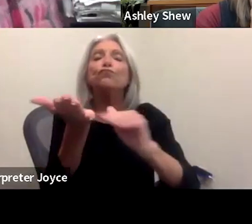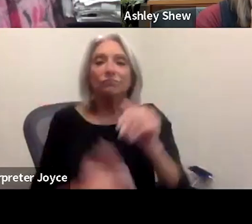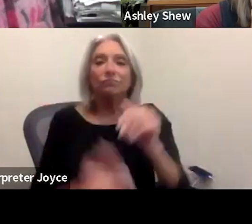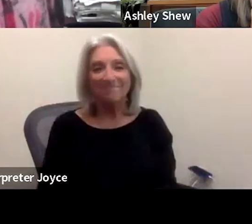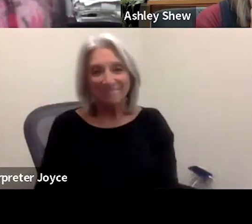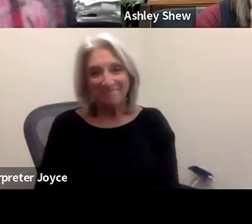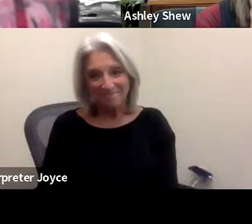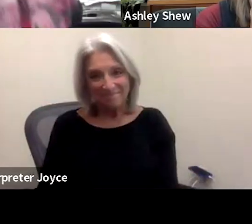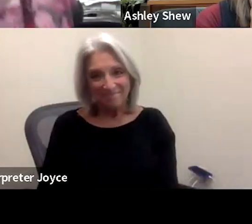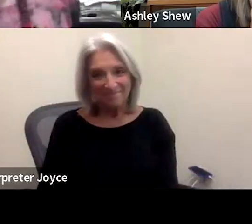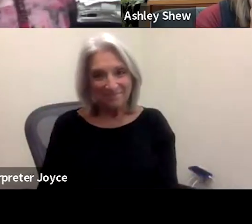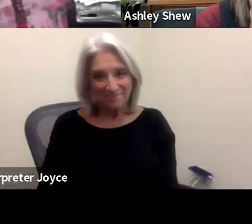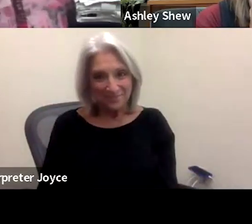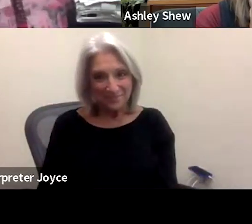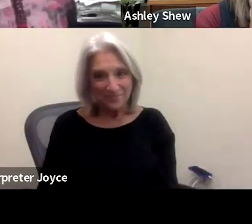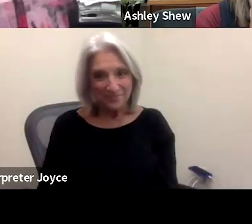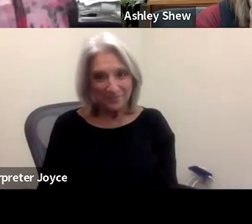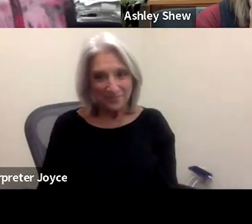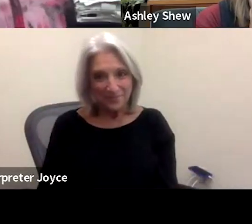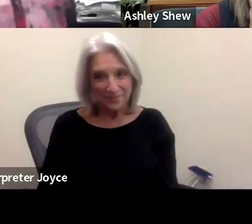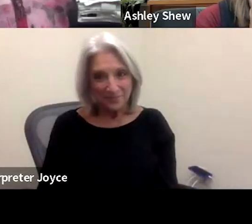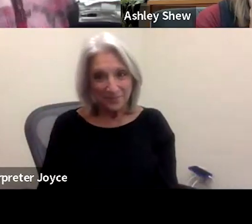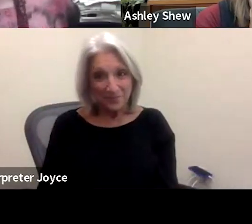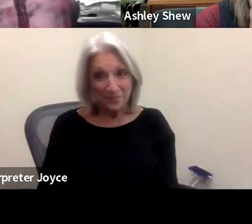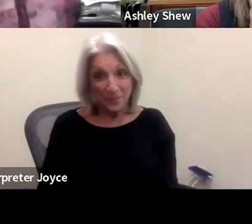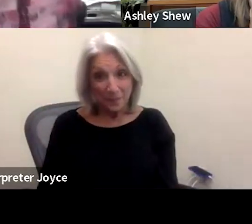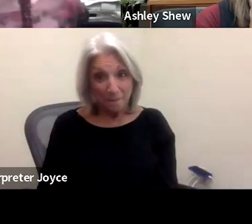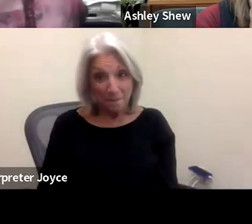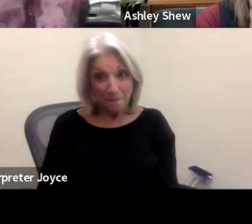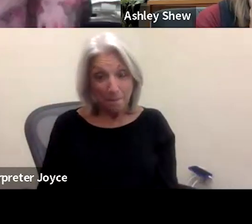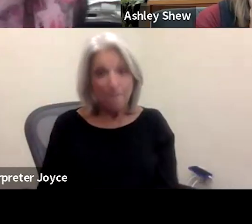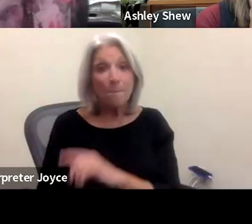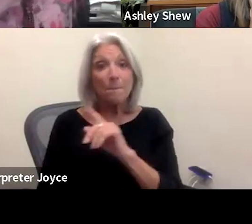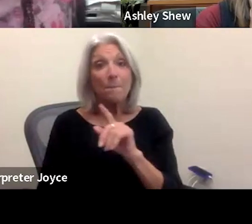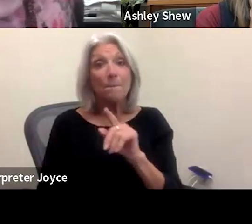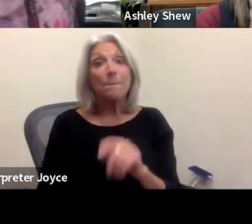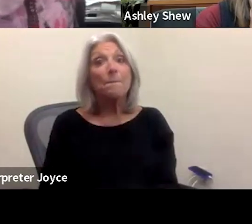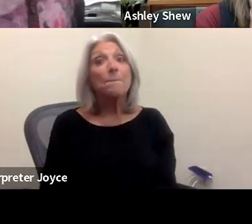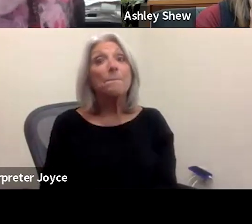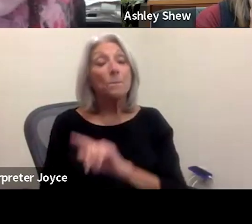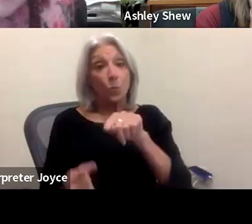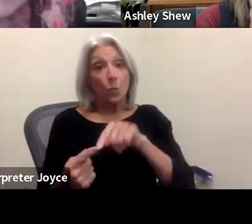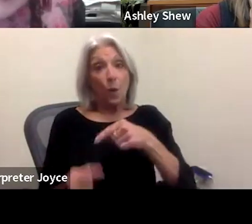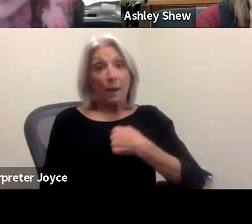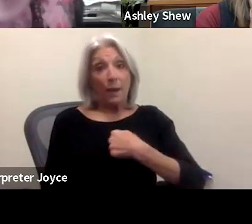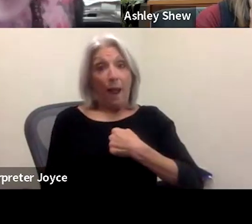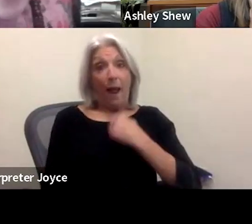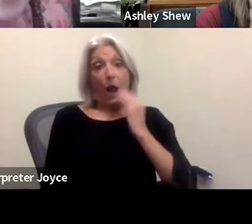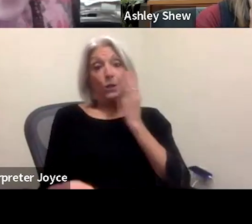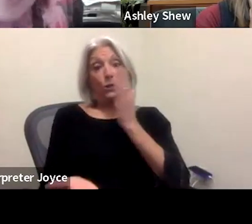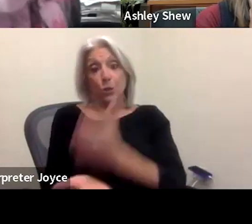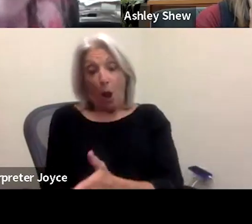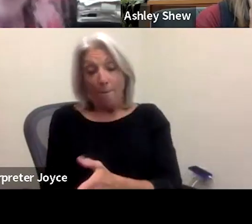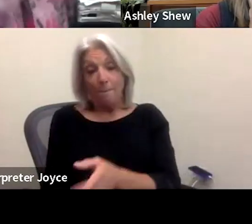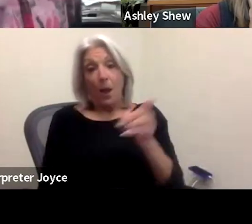So when I stop, she starts to talk.